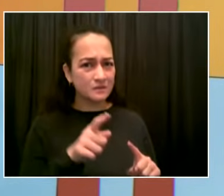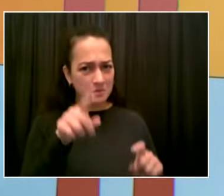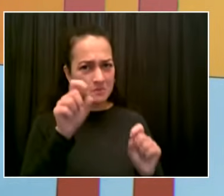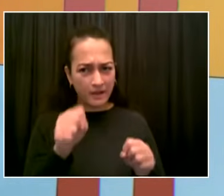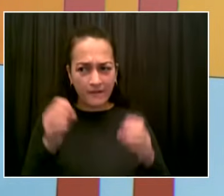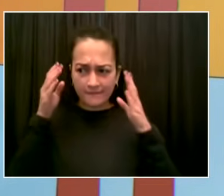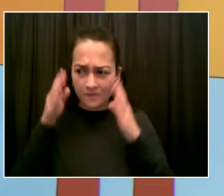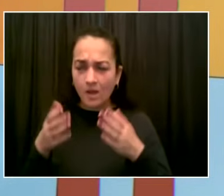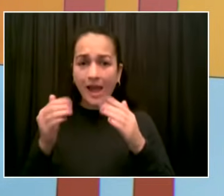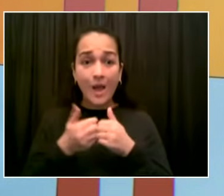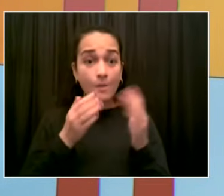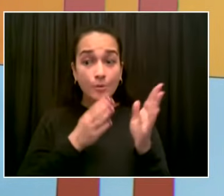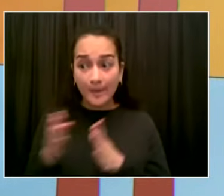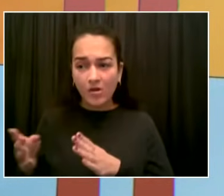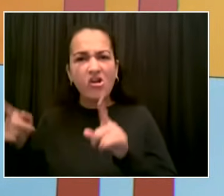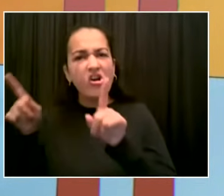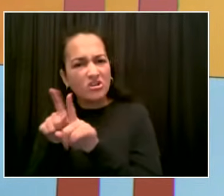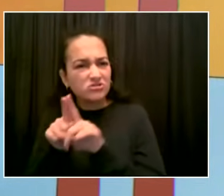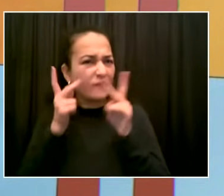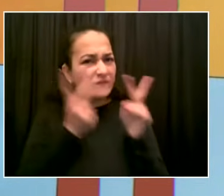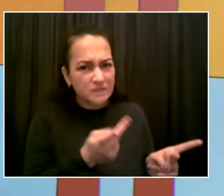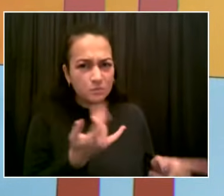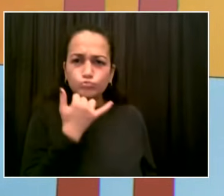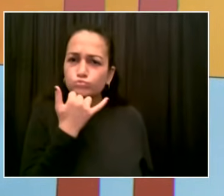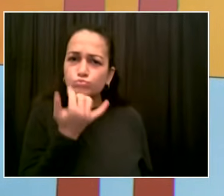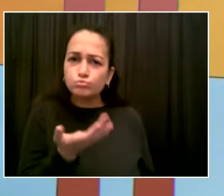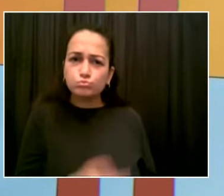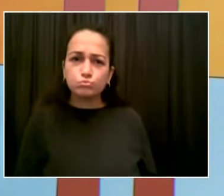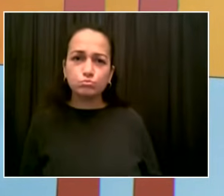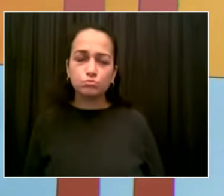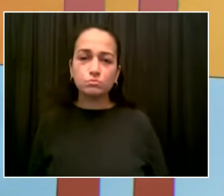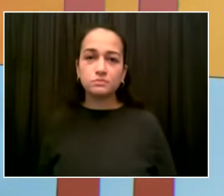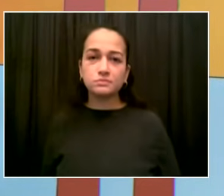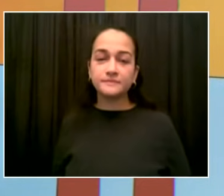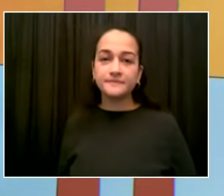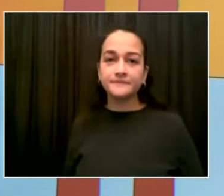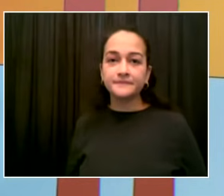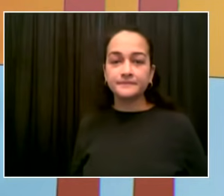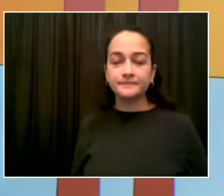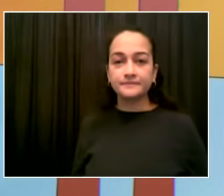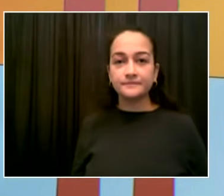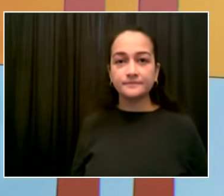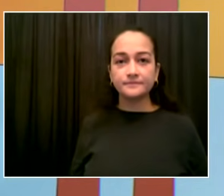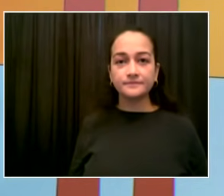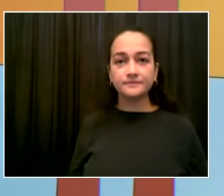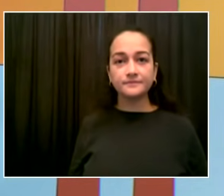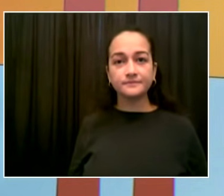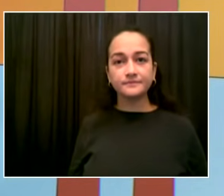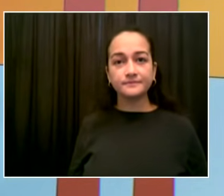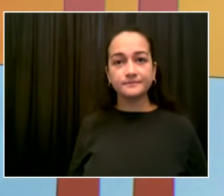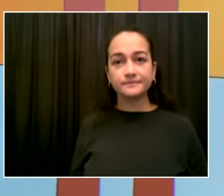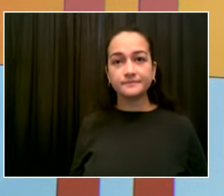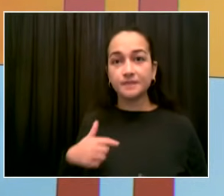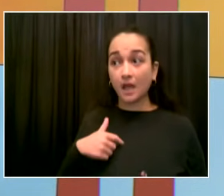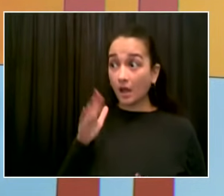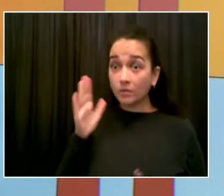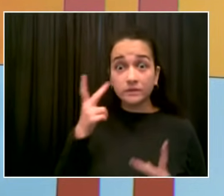EVERYTHING THAT WE NEED TO BE ON PUBLIC SAFETY, ON CLIMATE, EVERYTHINGH TAT WE'RE DISCUSSNIG TODAY INCLUDING RIKERS. WHAT I'VE SAI DIS